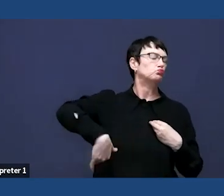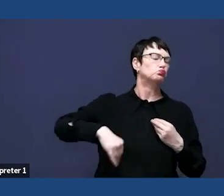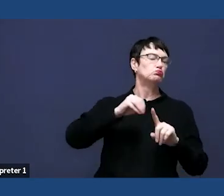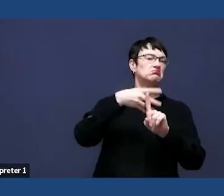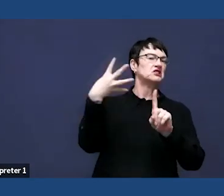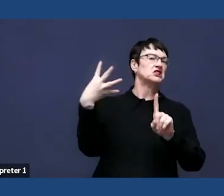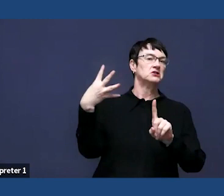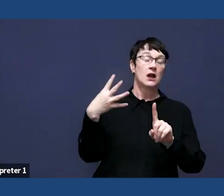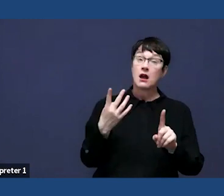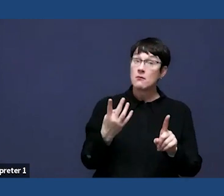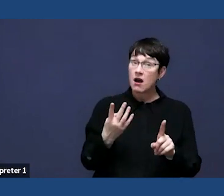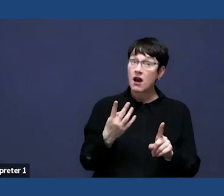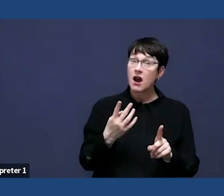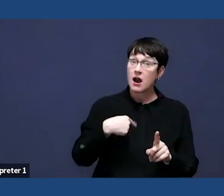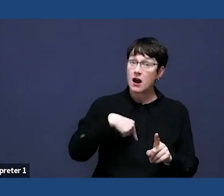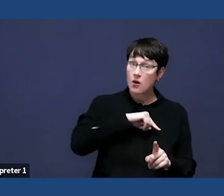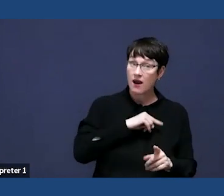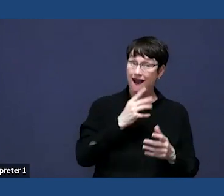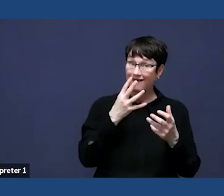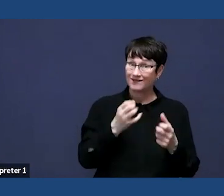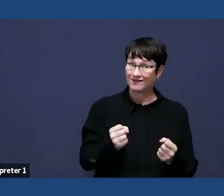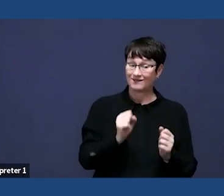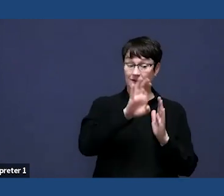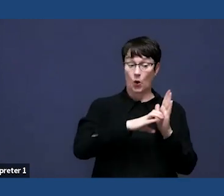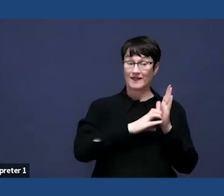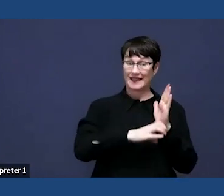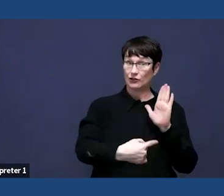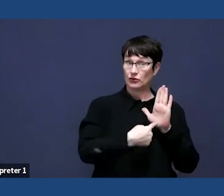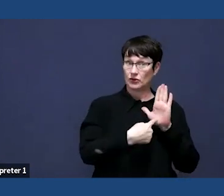and making it the norm the standard and not the exception.